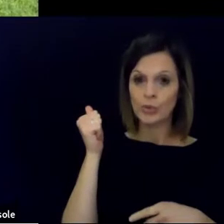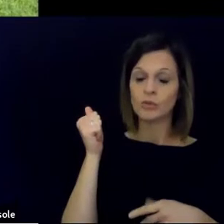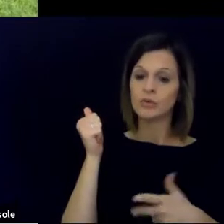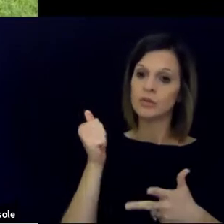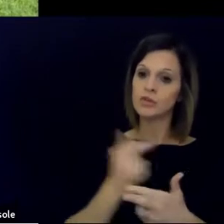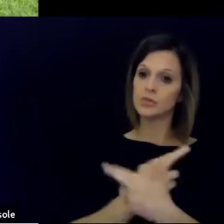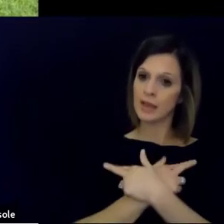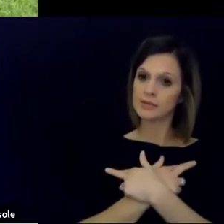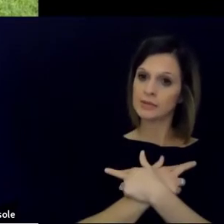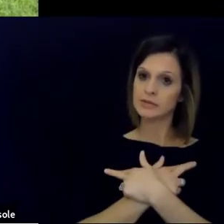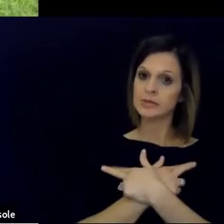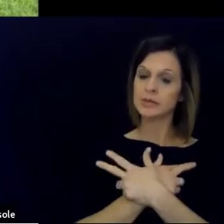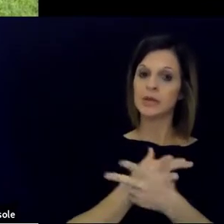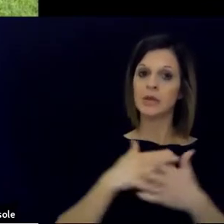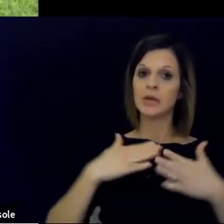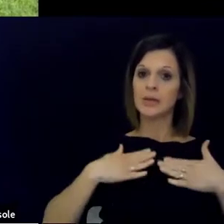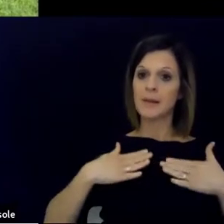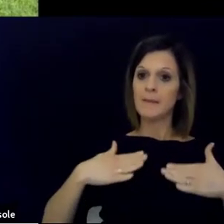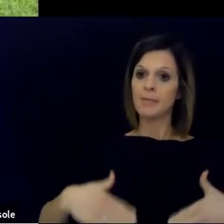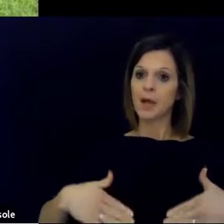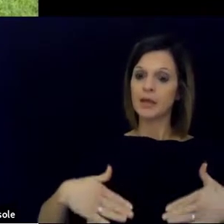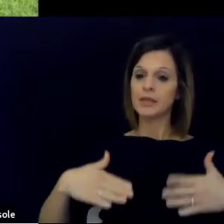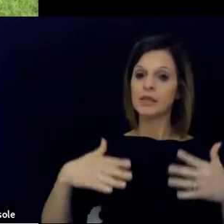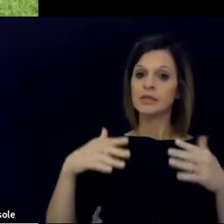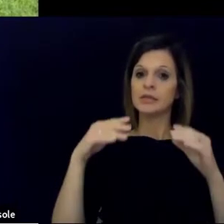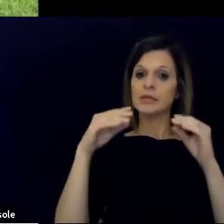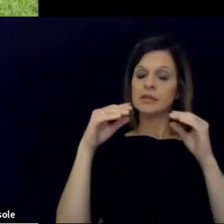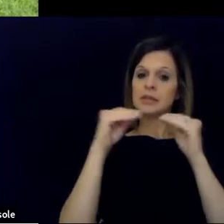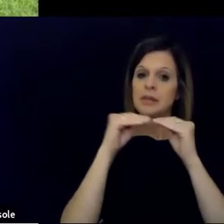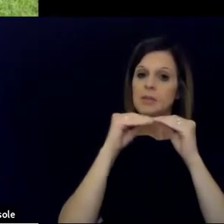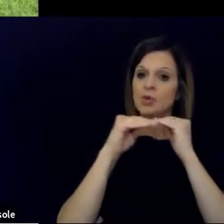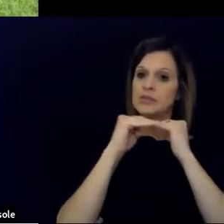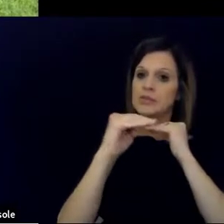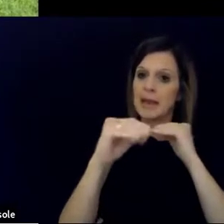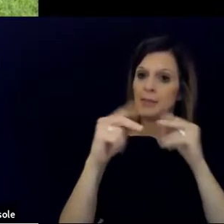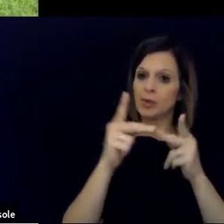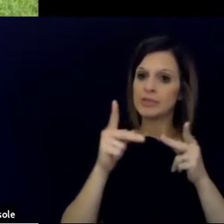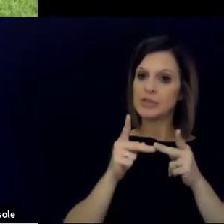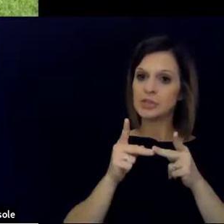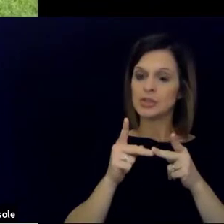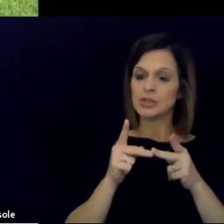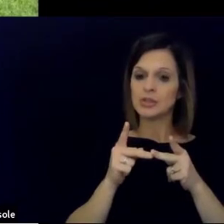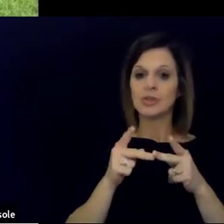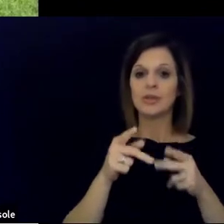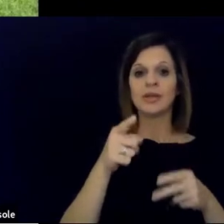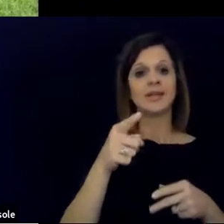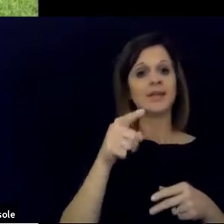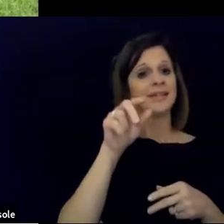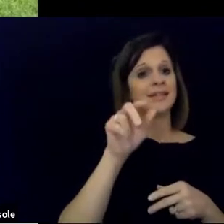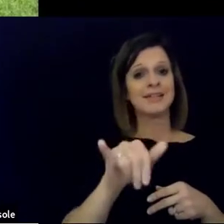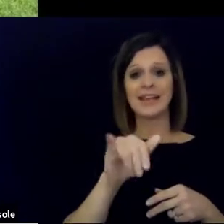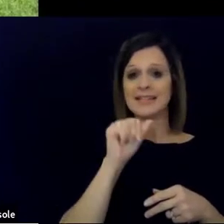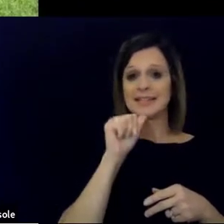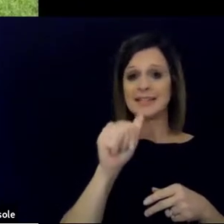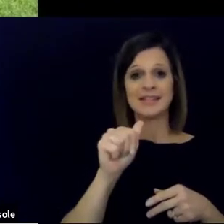You know, the body is gonna be in a different, more stable, perhaps position. This one seems unstable, but as I said, perhaps.